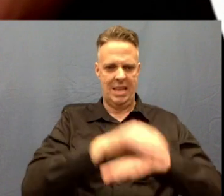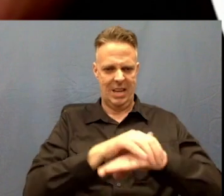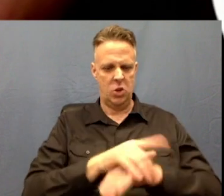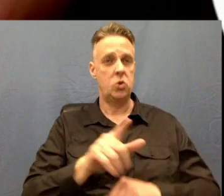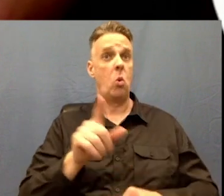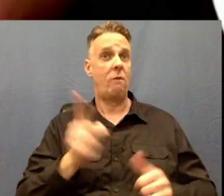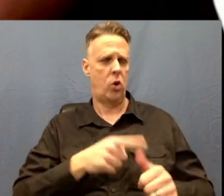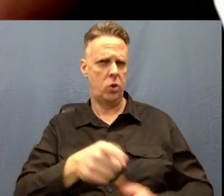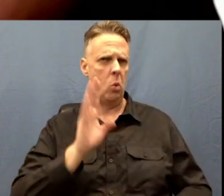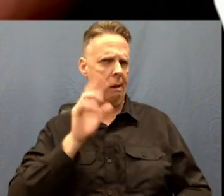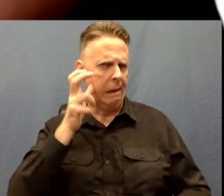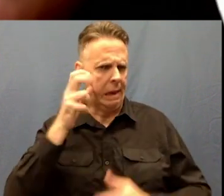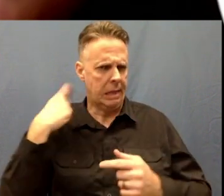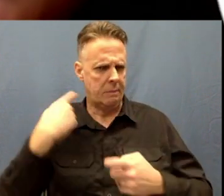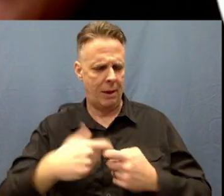SO PLEASE BEAR WITH US WITH ANY TECHNICAL DIFFICULTIES.